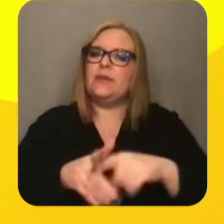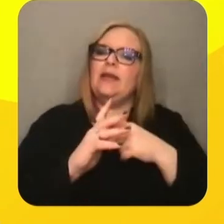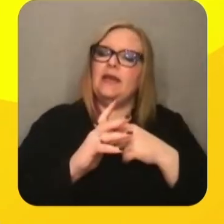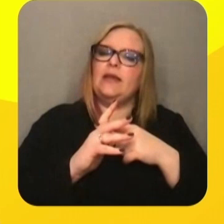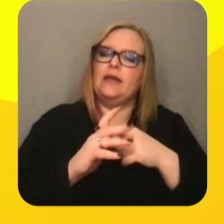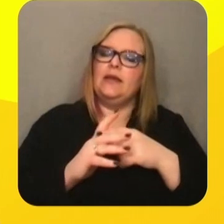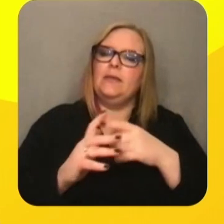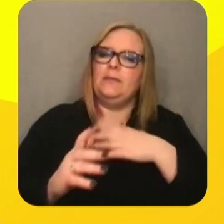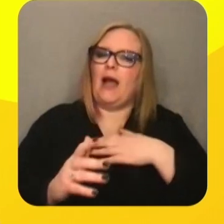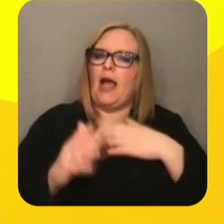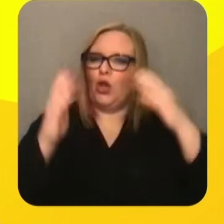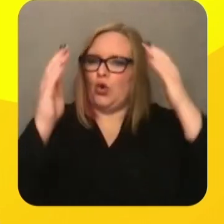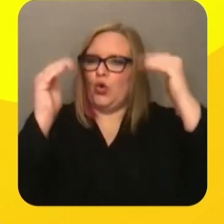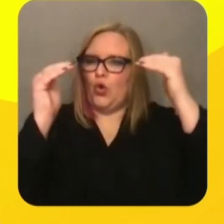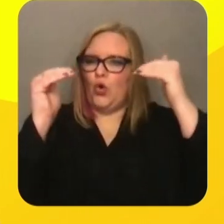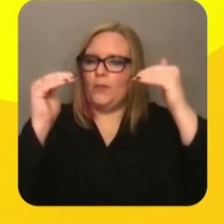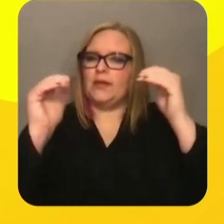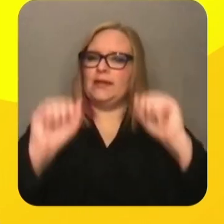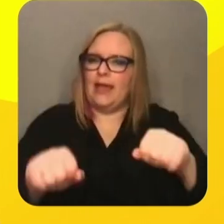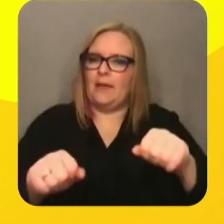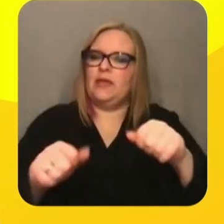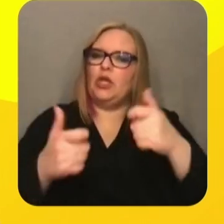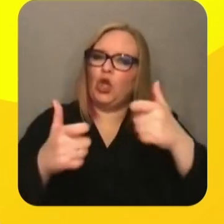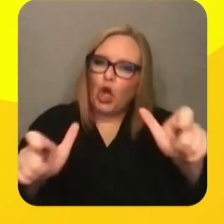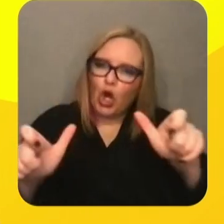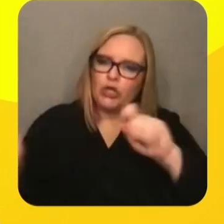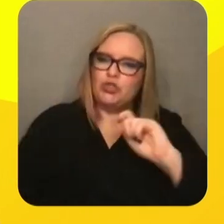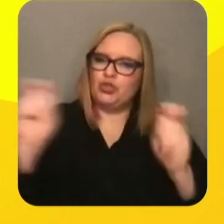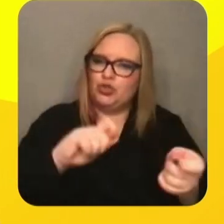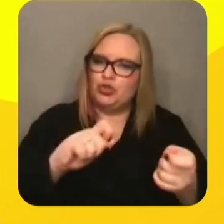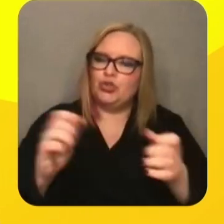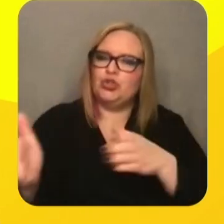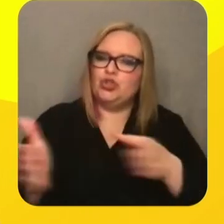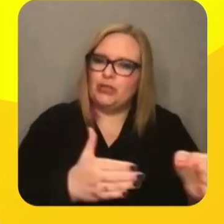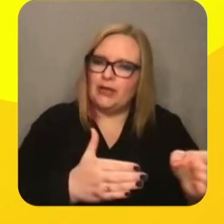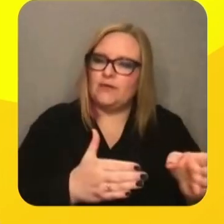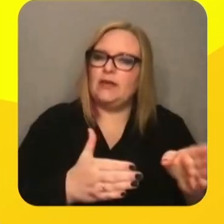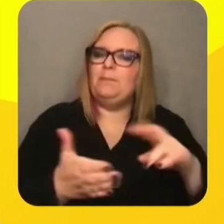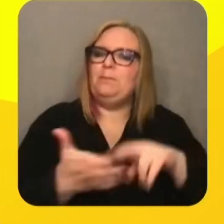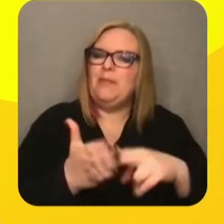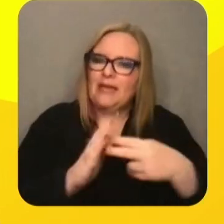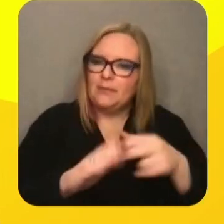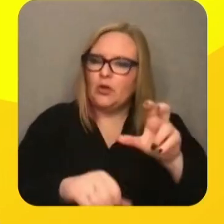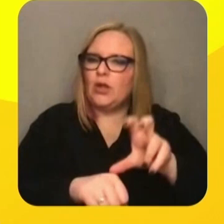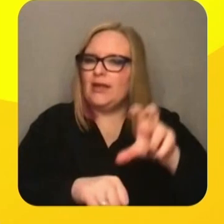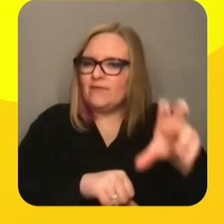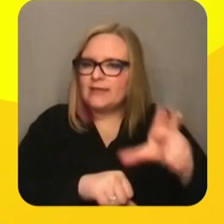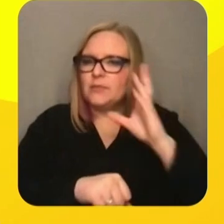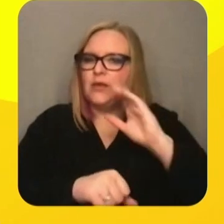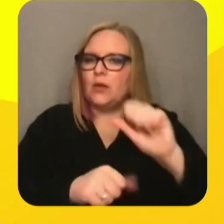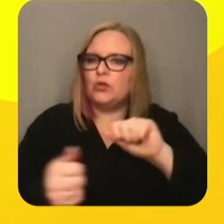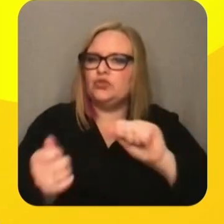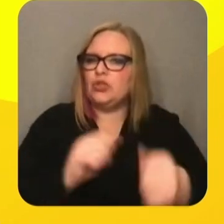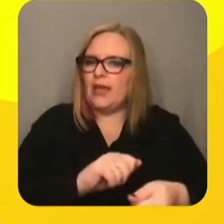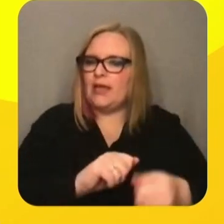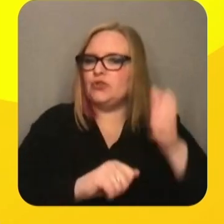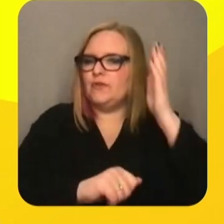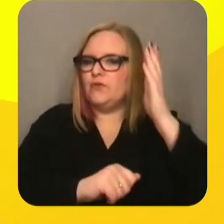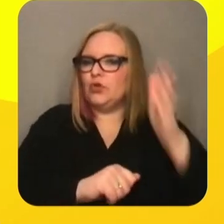could be a bigger shift towards meaningful investments that could really change the trajectory of our country, but also our industry.